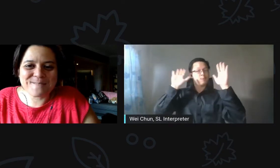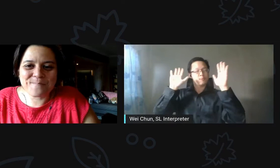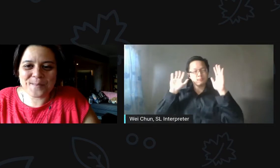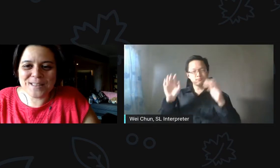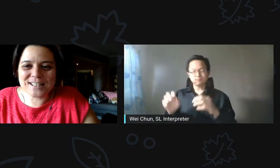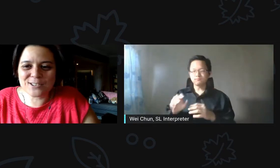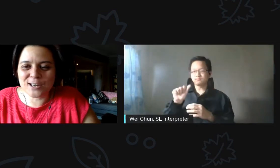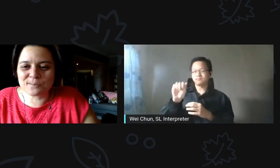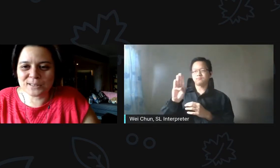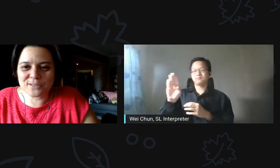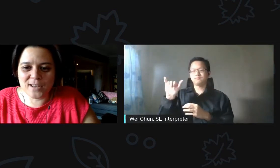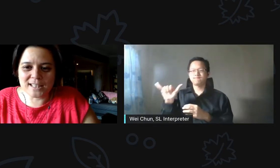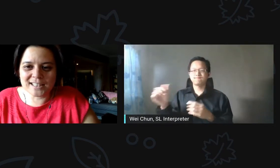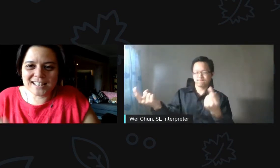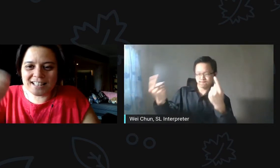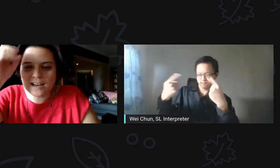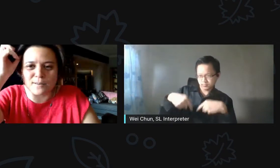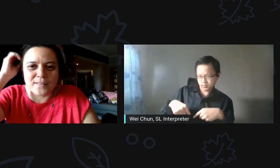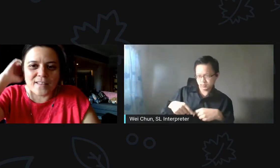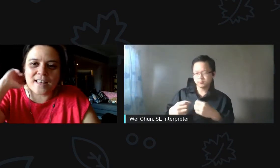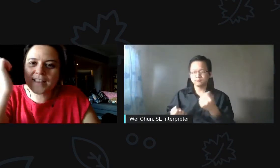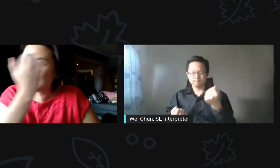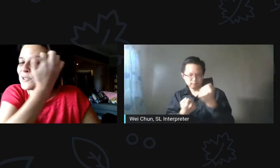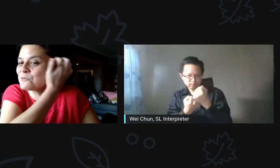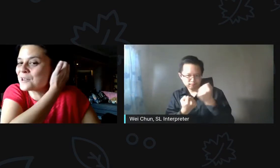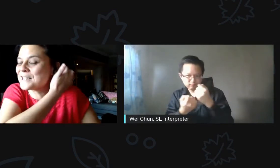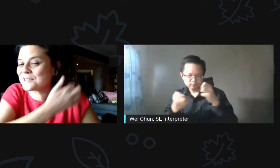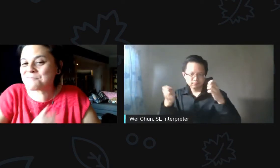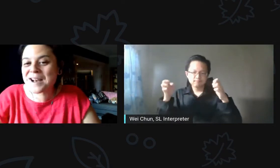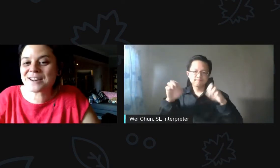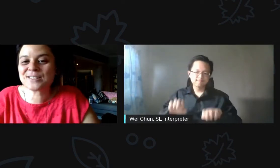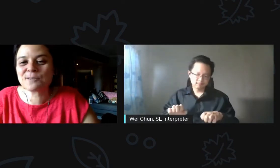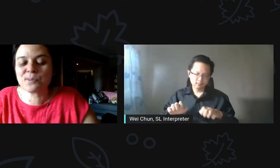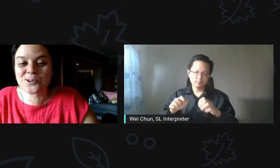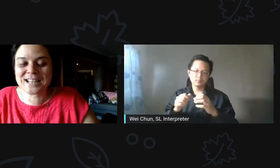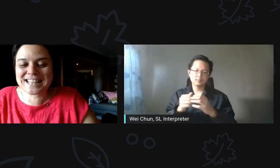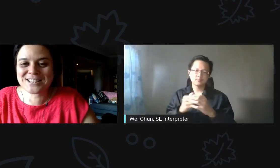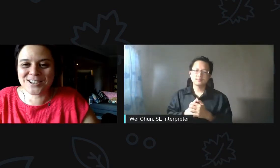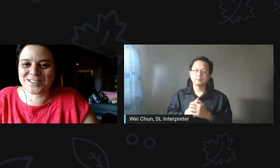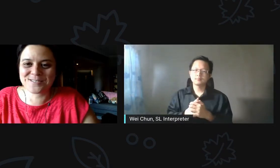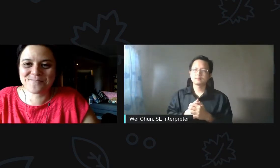this incredible event. And that's what it's about, supporting each other.